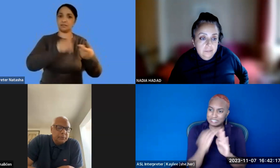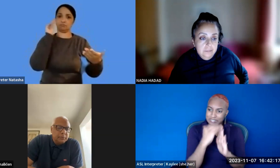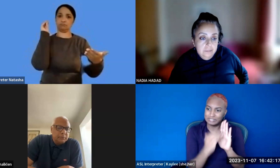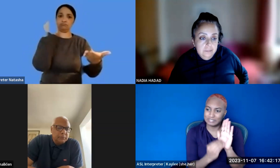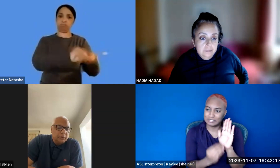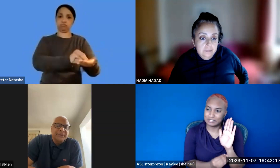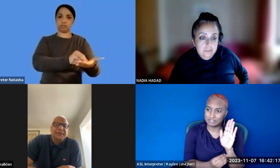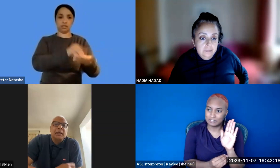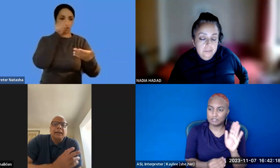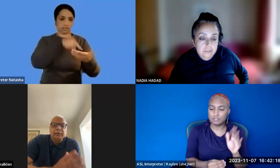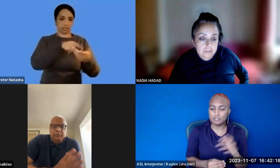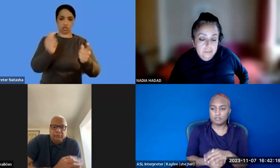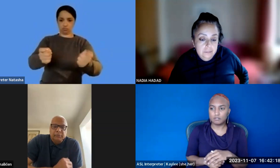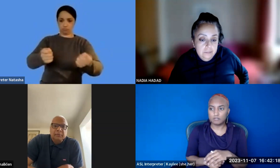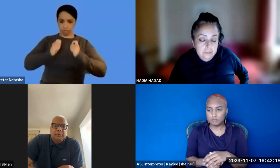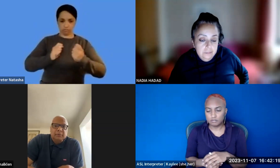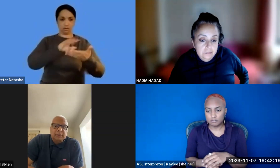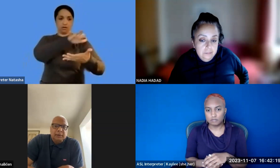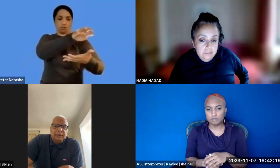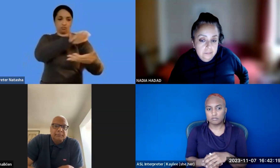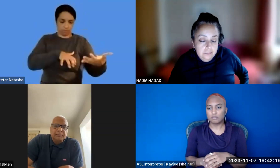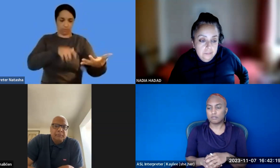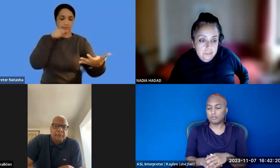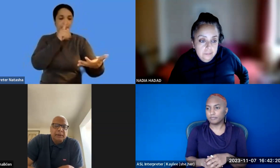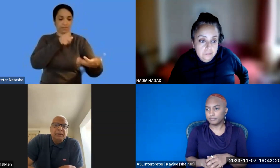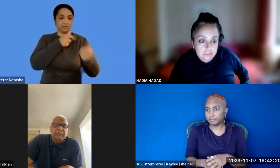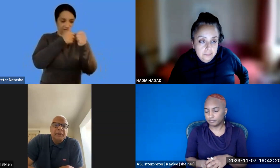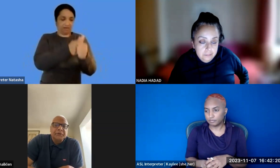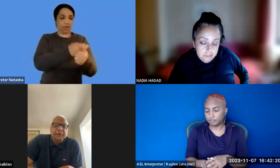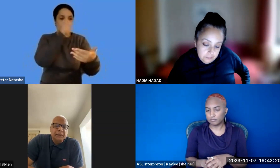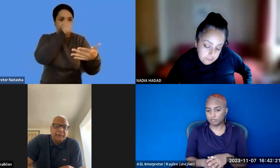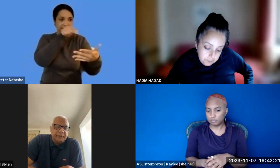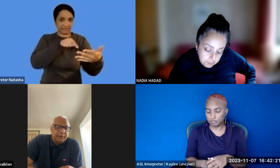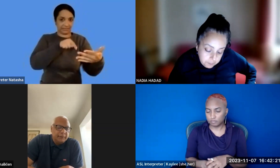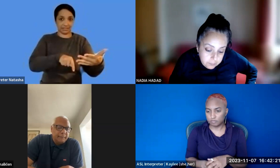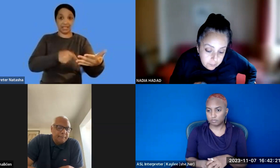to design an intervention in Africa.